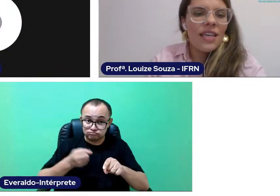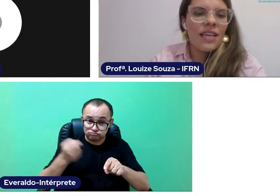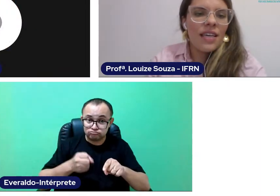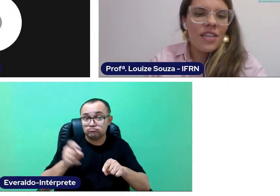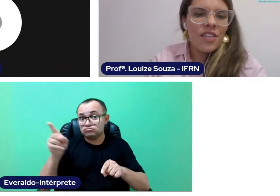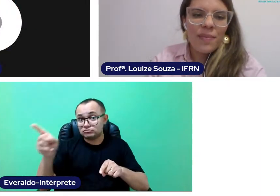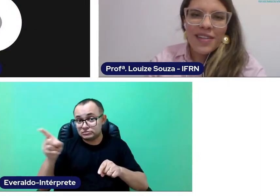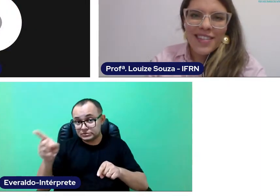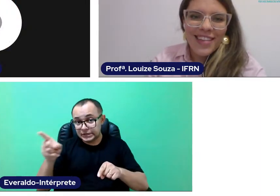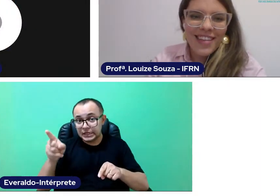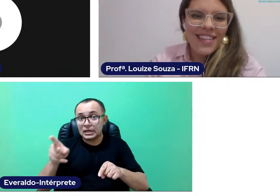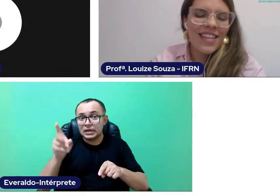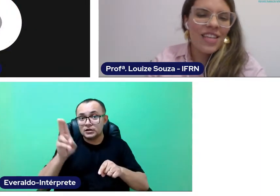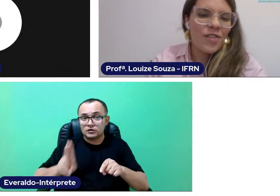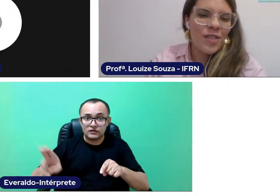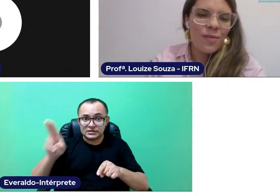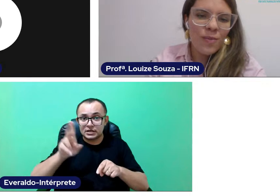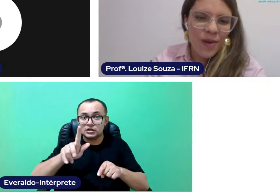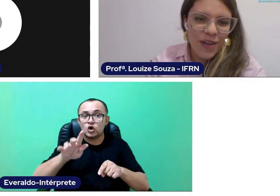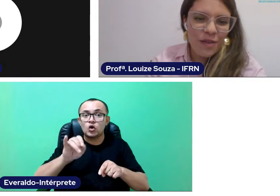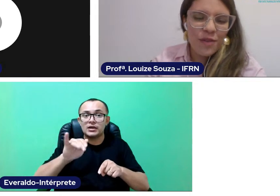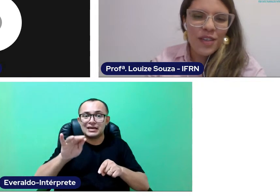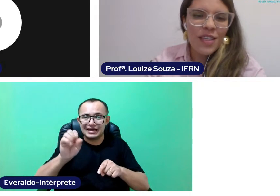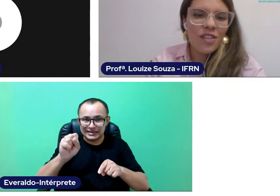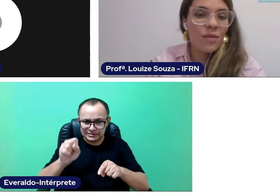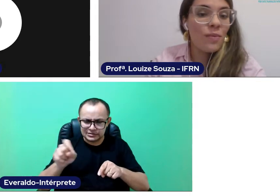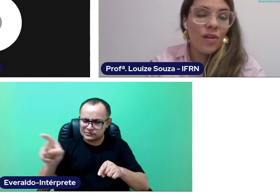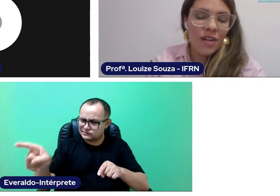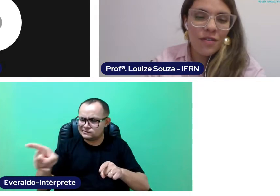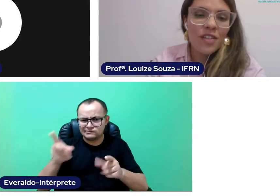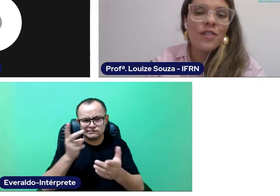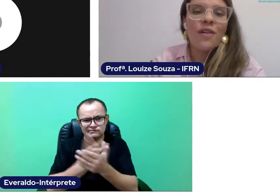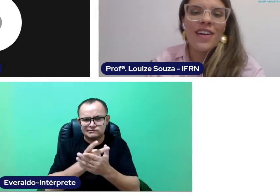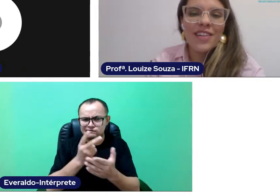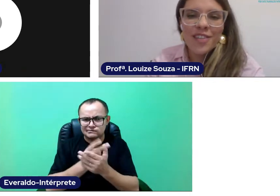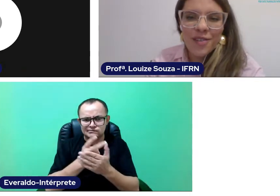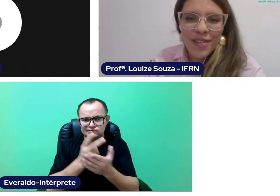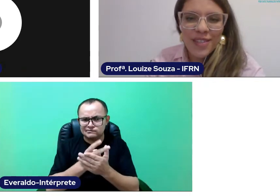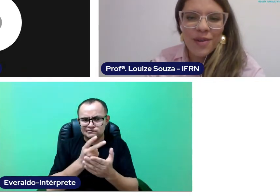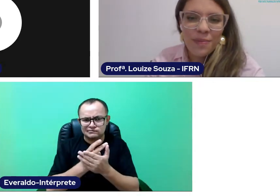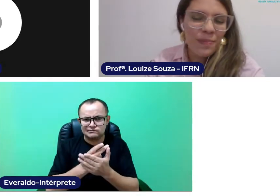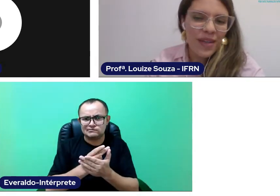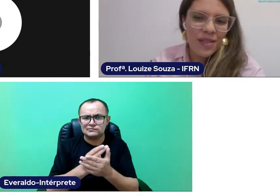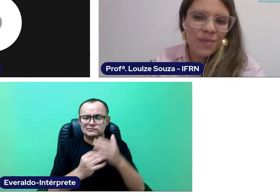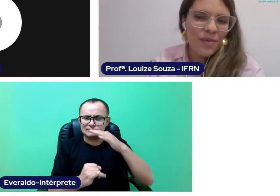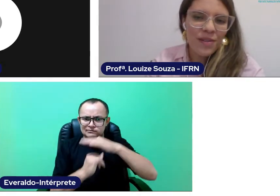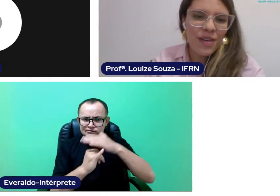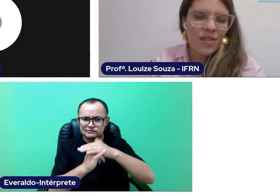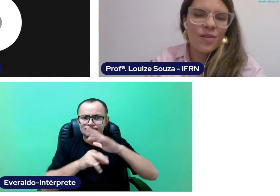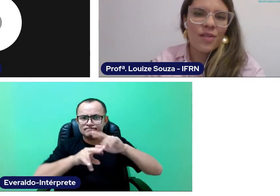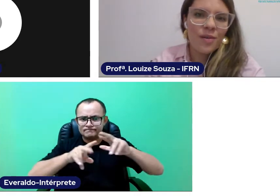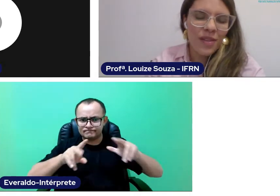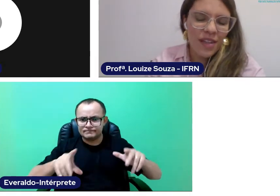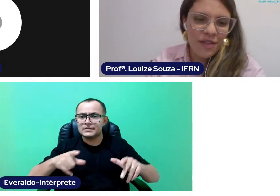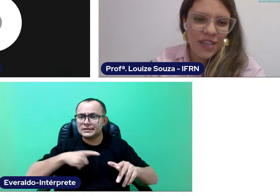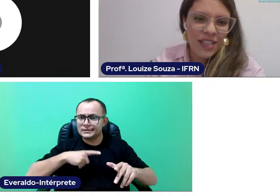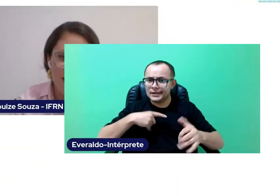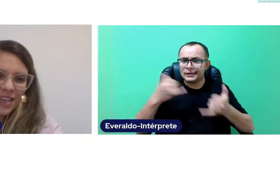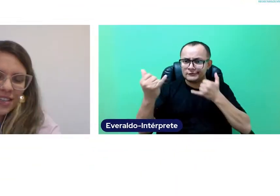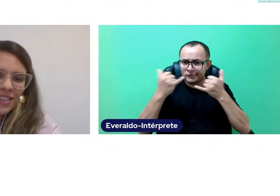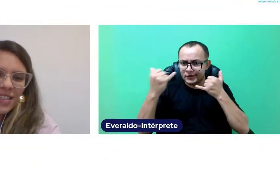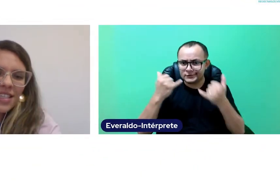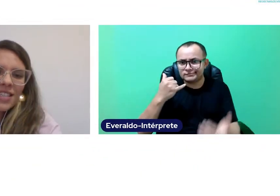He is always present in our references, in all institutions that care for a education that is socially-oriented.